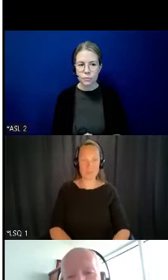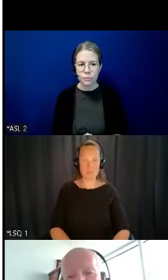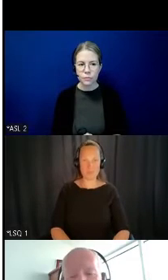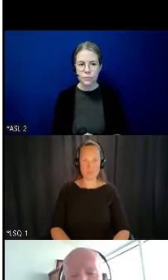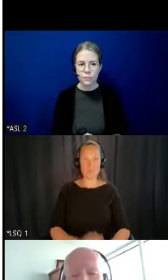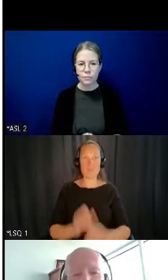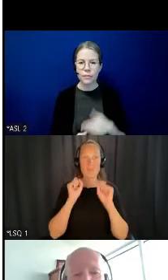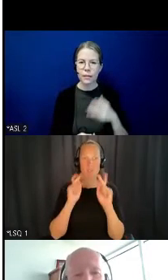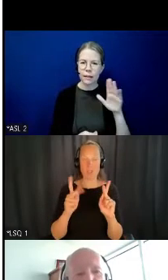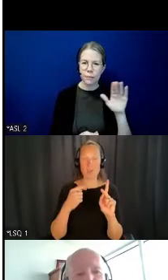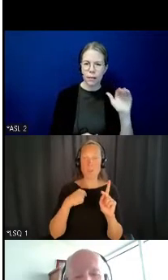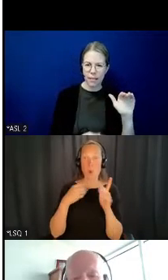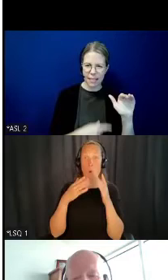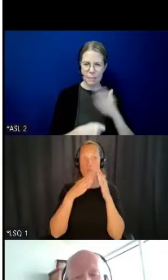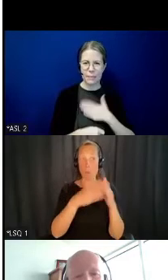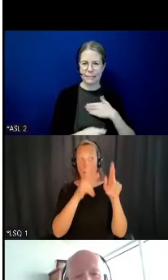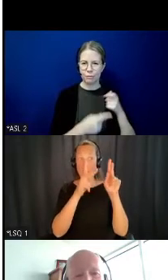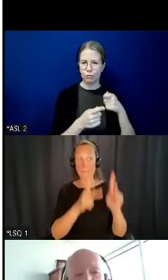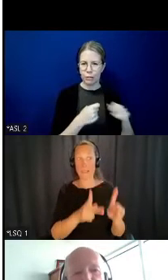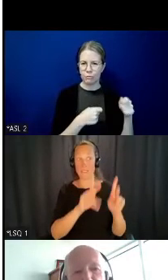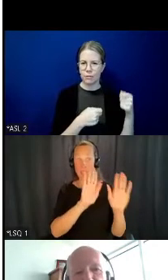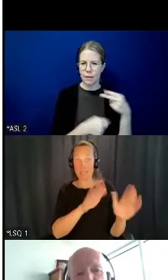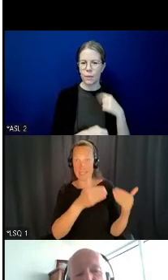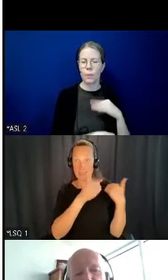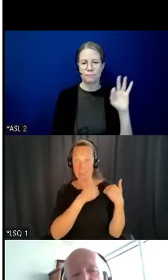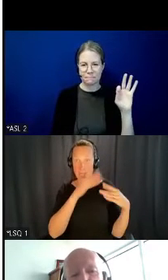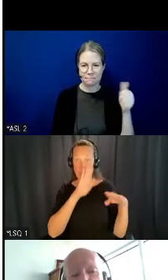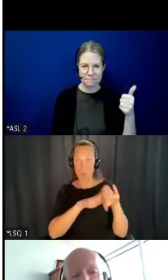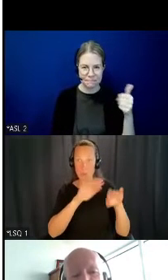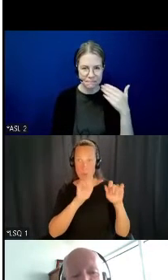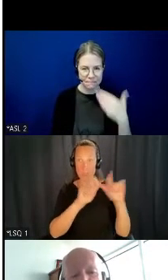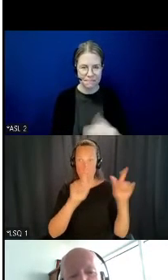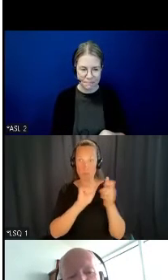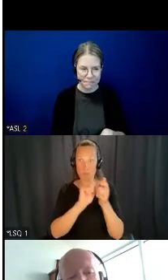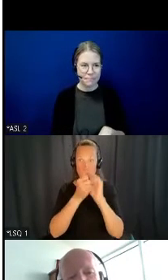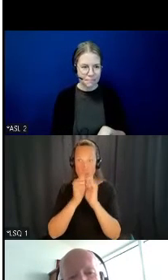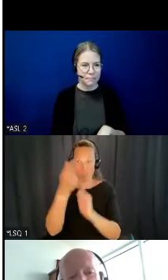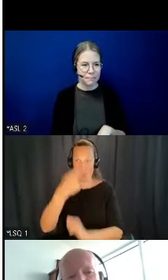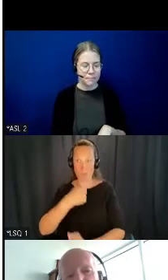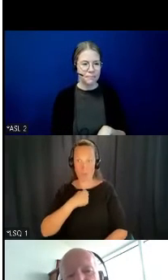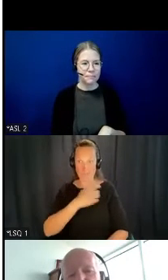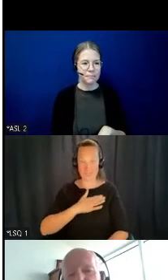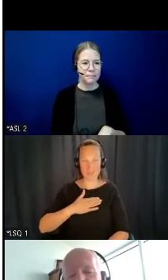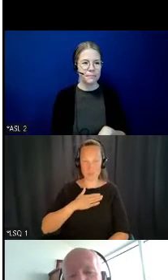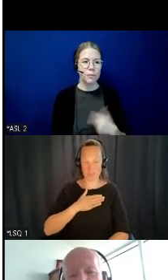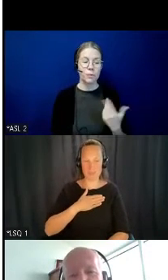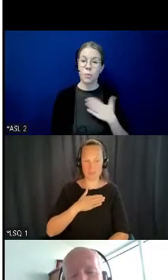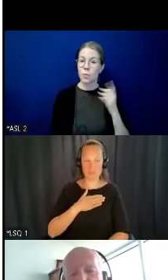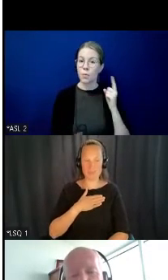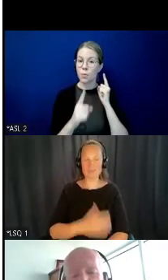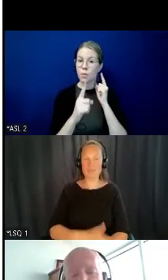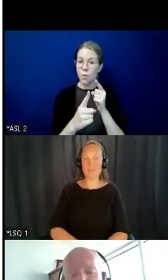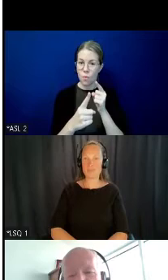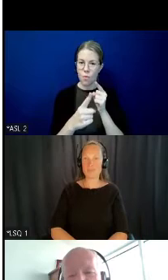GO. THERE WE GO. THAT'S PERFECT. WHAT I WOULD LIKE TO DO IS TRY TO COVER THESE EIGHT OR NINE TOPICS